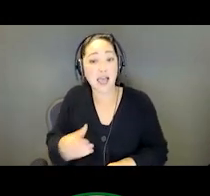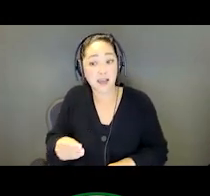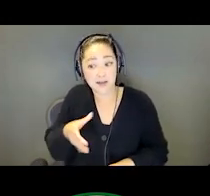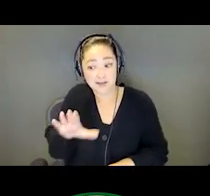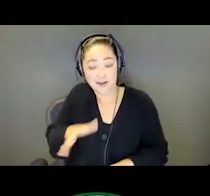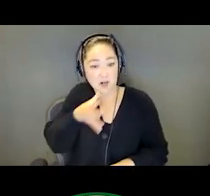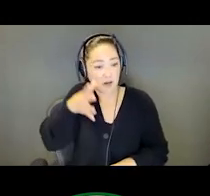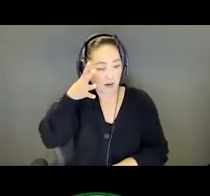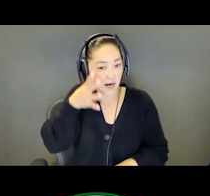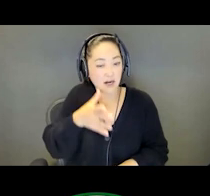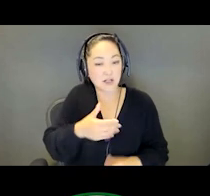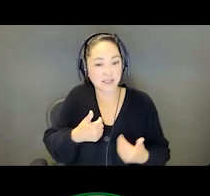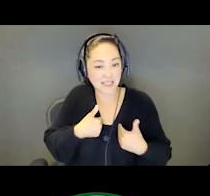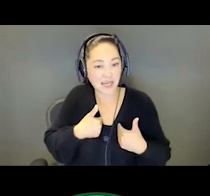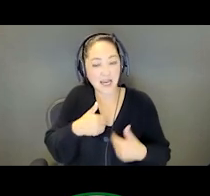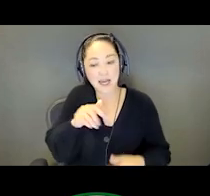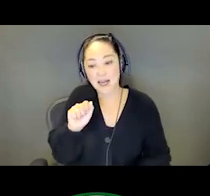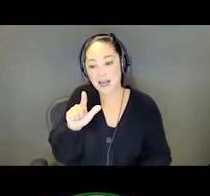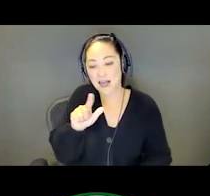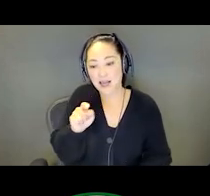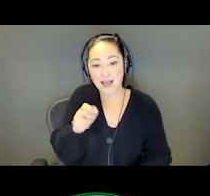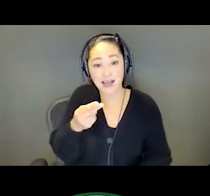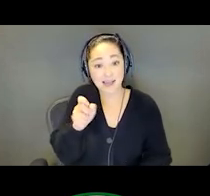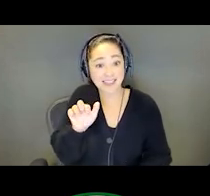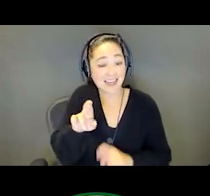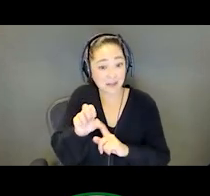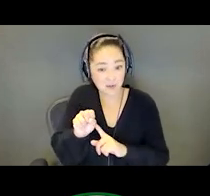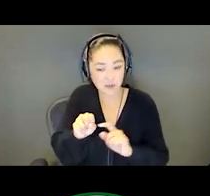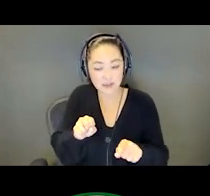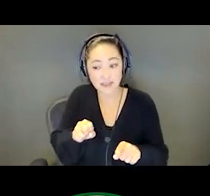to share too for being able to go outdoors with their parents.